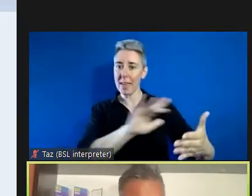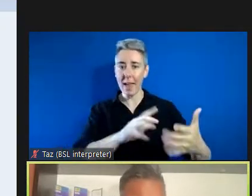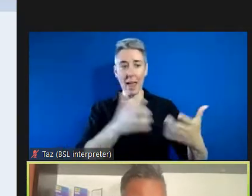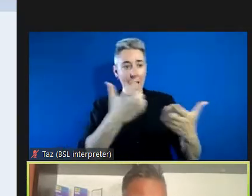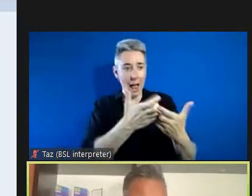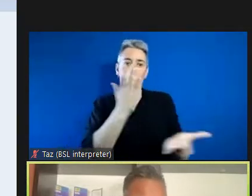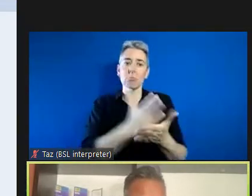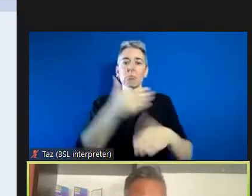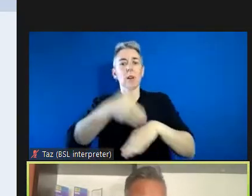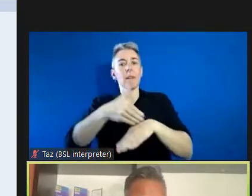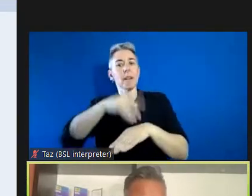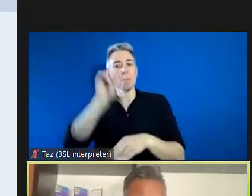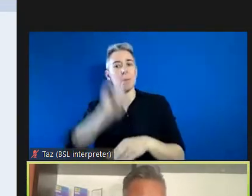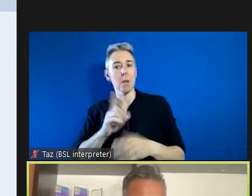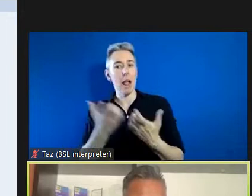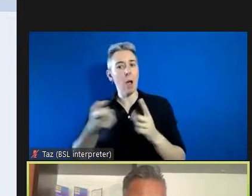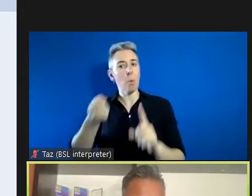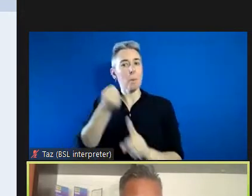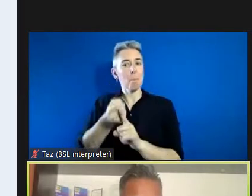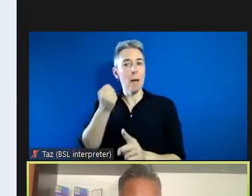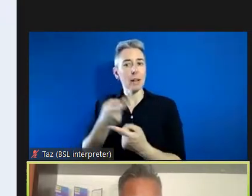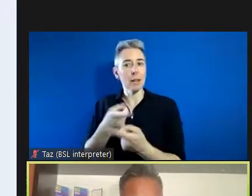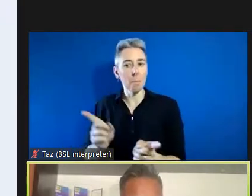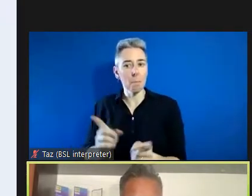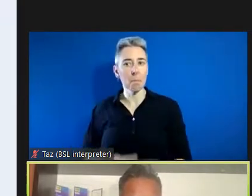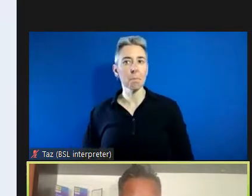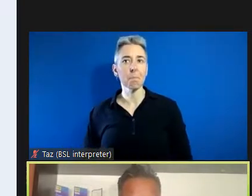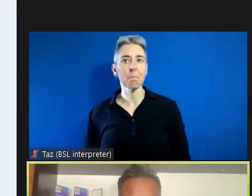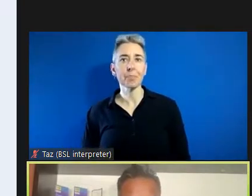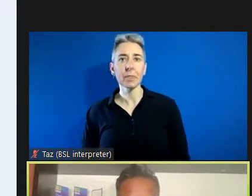So my next load slide is really just a quick slide really, I'm going through this as quickly